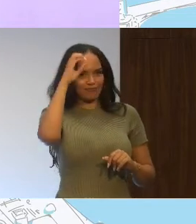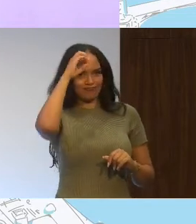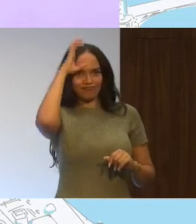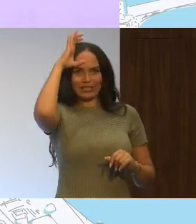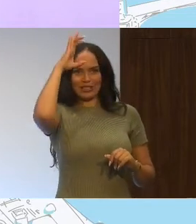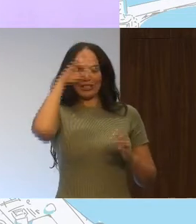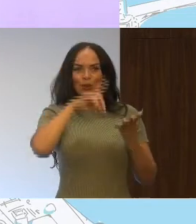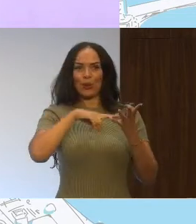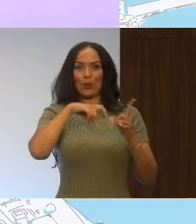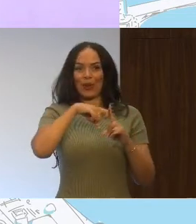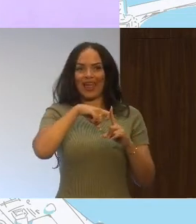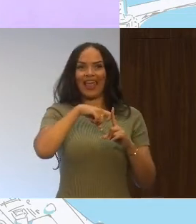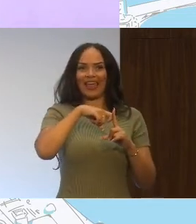particularly trained